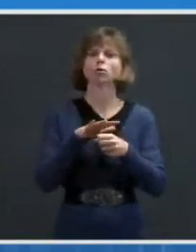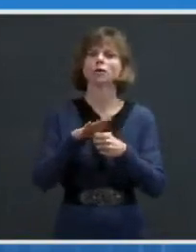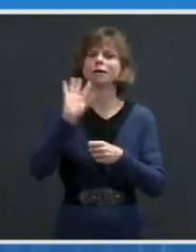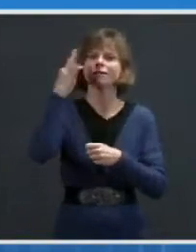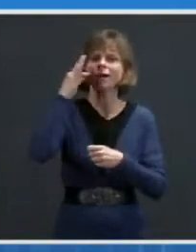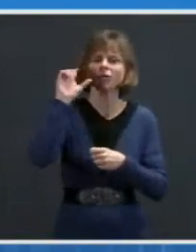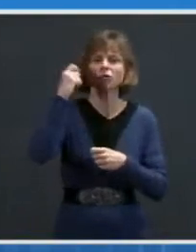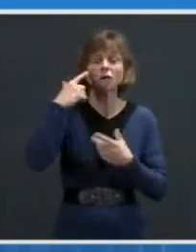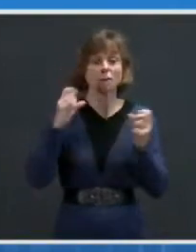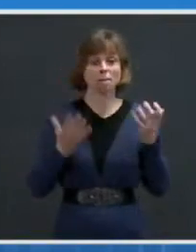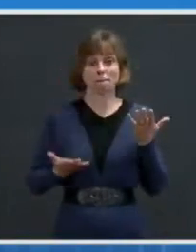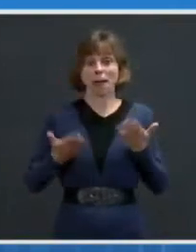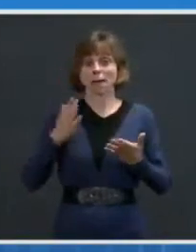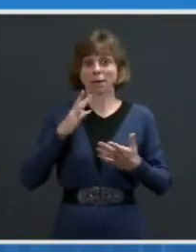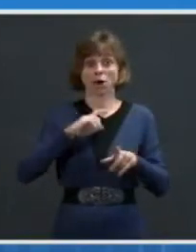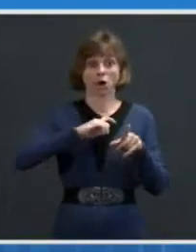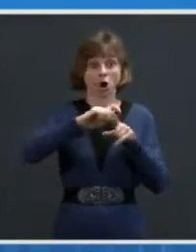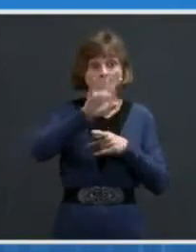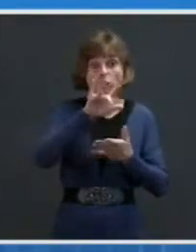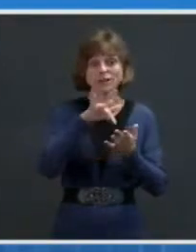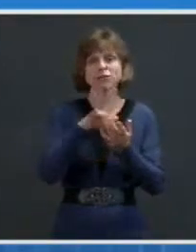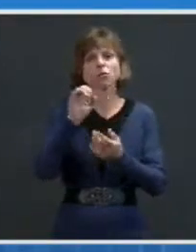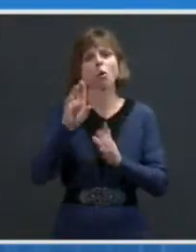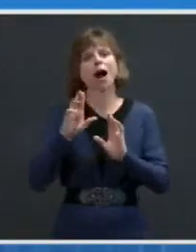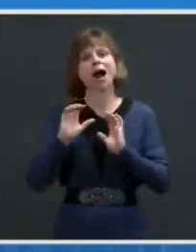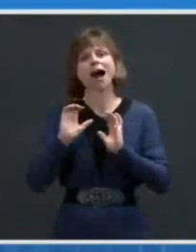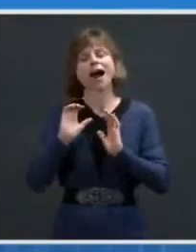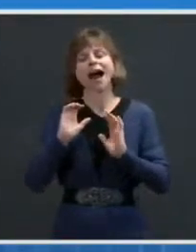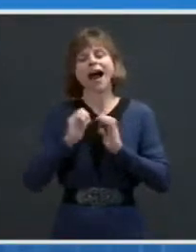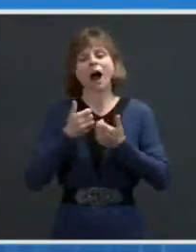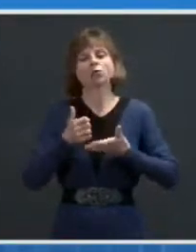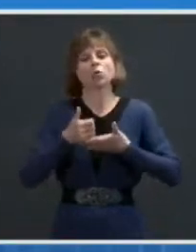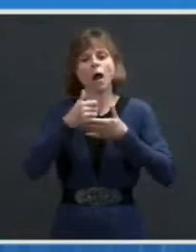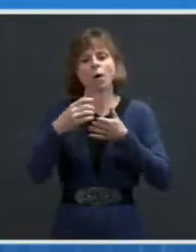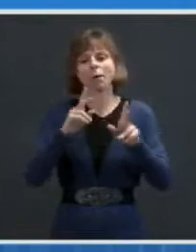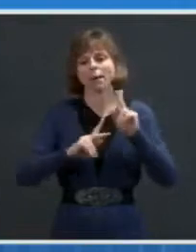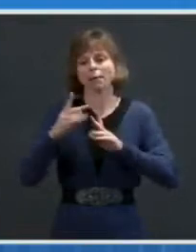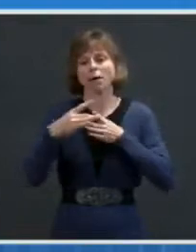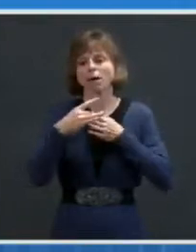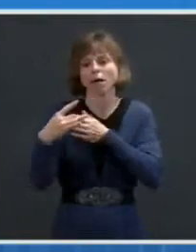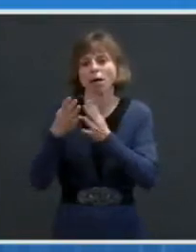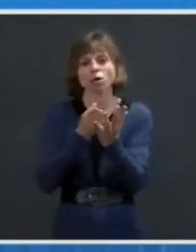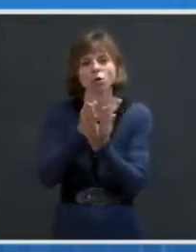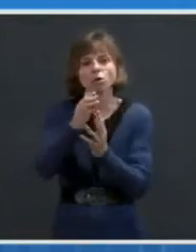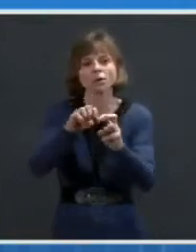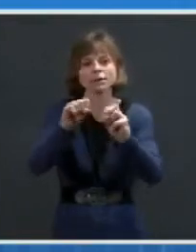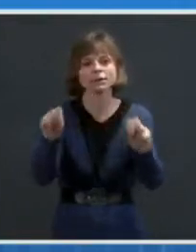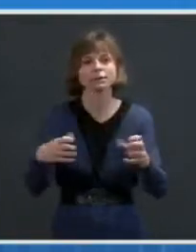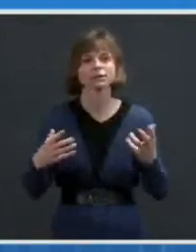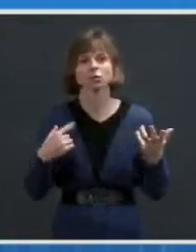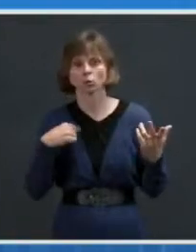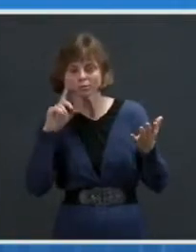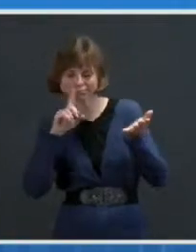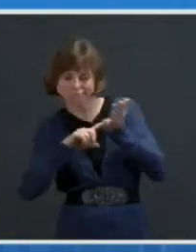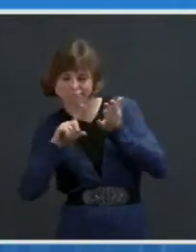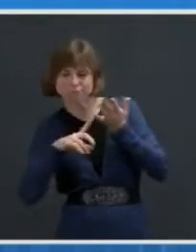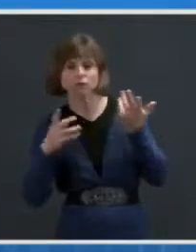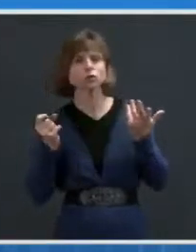WE ARE ALSO LOOKING AT LOWER TECH SOLUTIONS THAT THE GOVERNMENT MIGHT BE ABLE TO